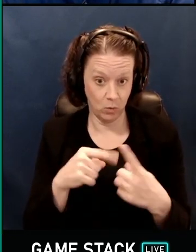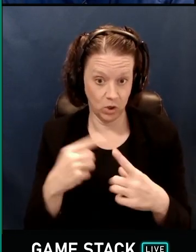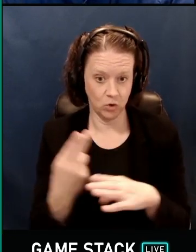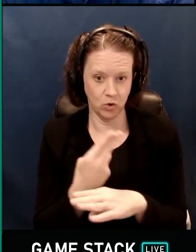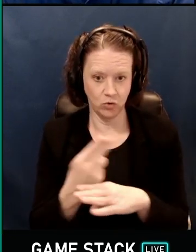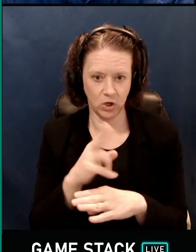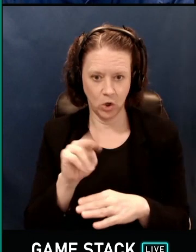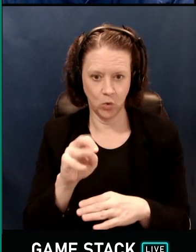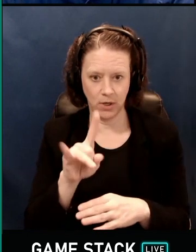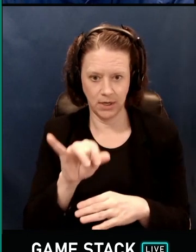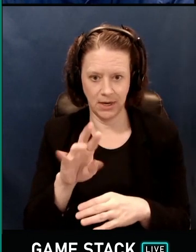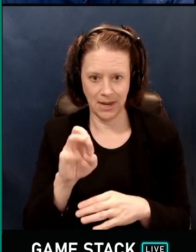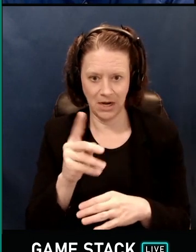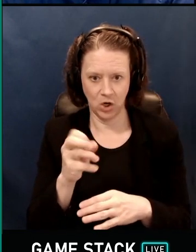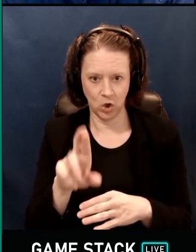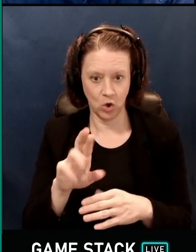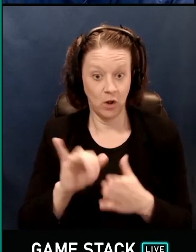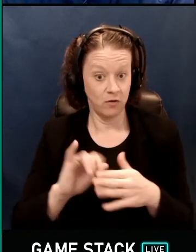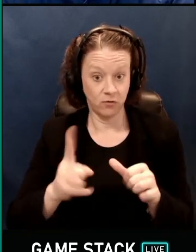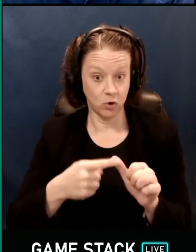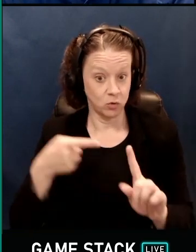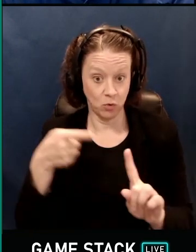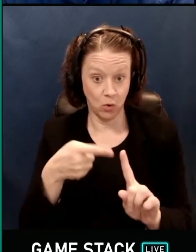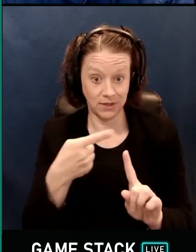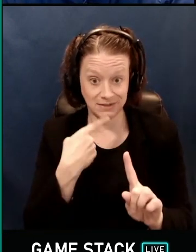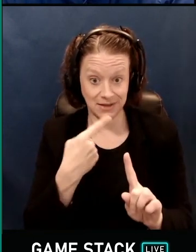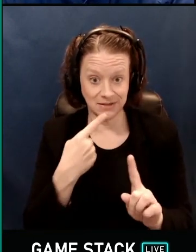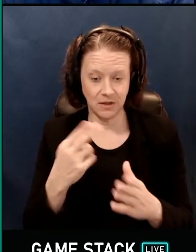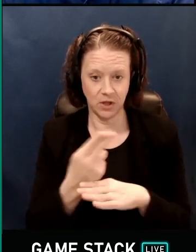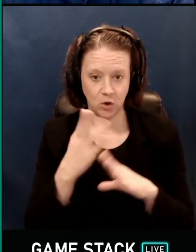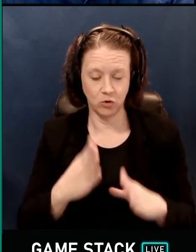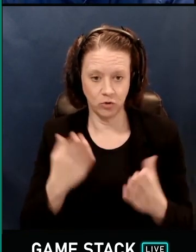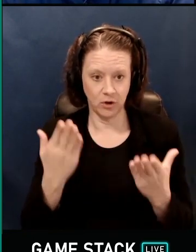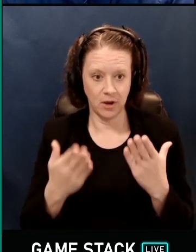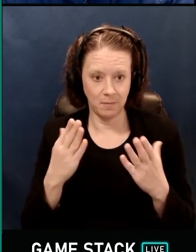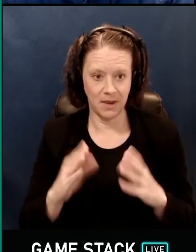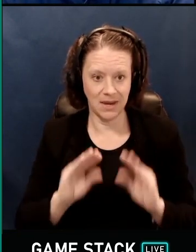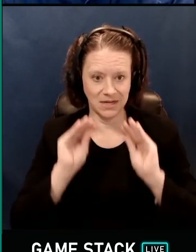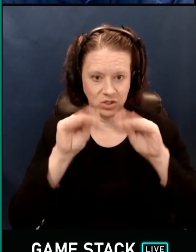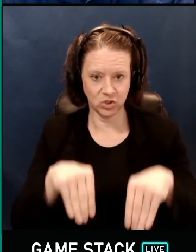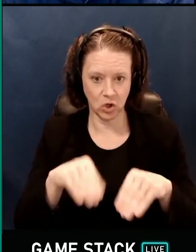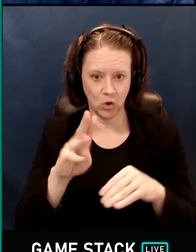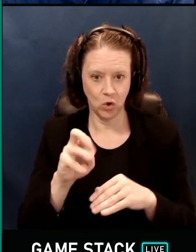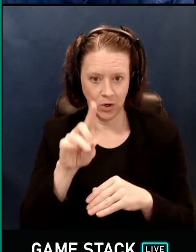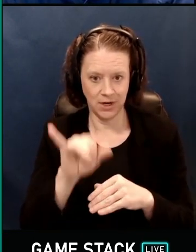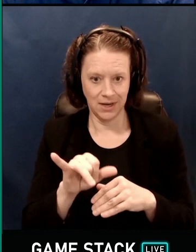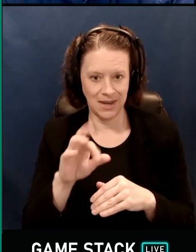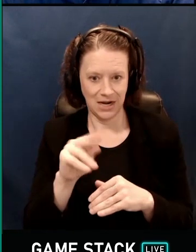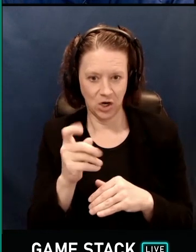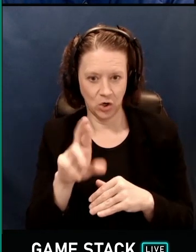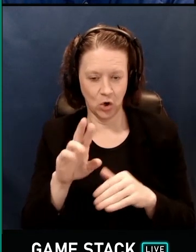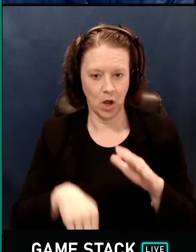The first point is, user may install Unity editor up to two computers.